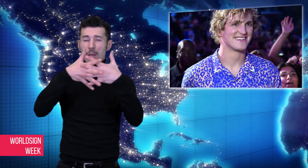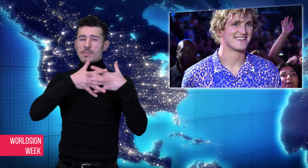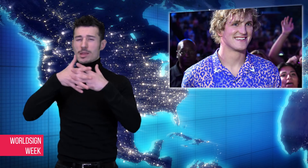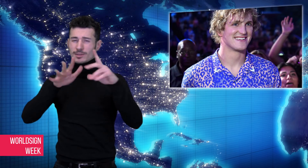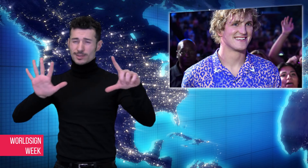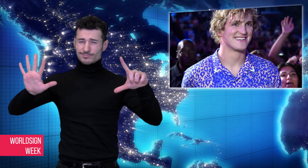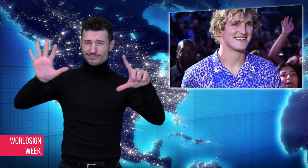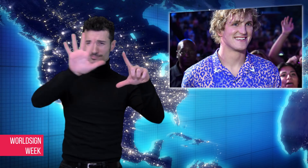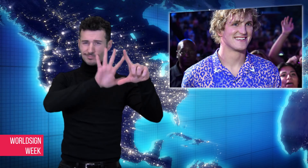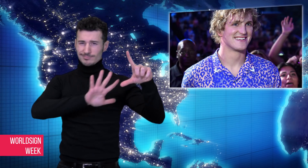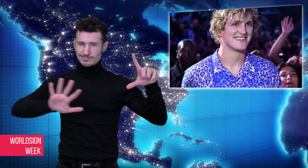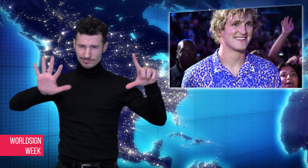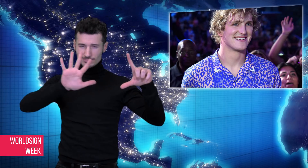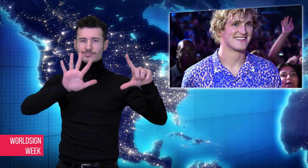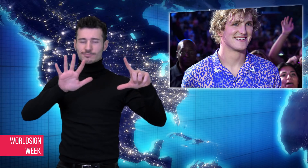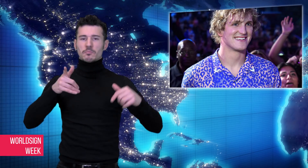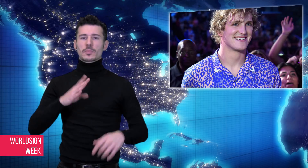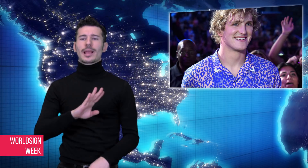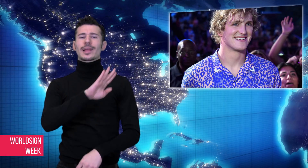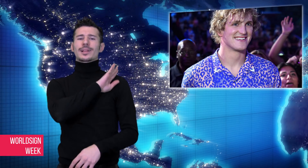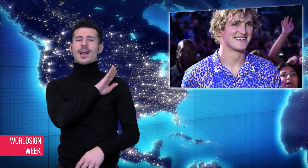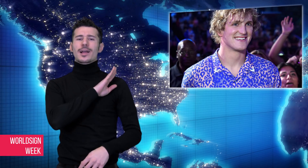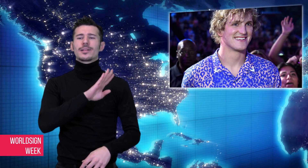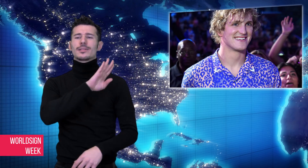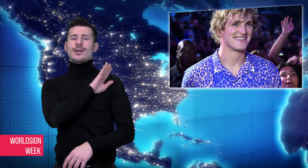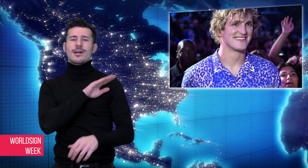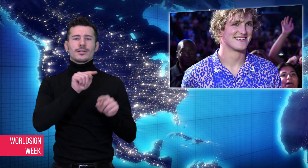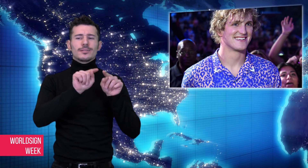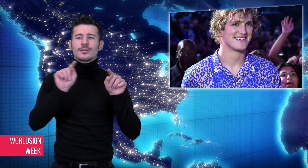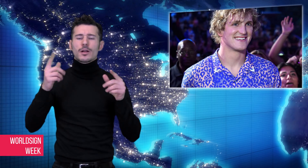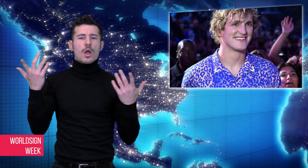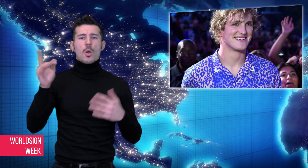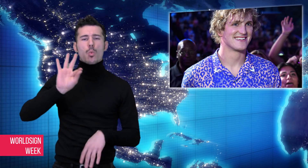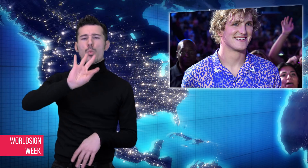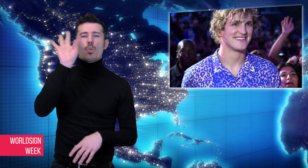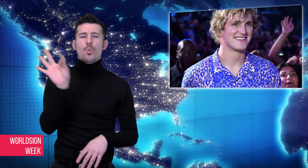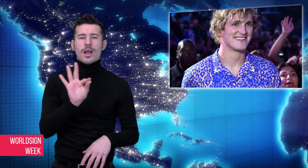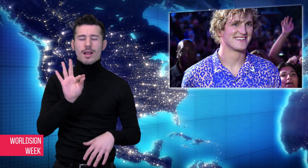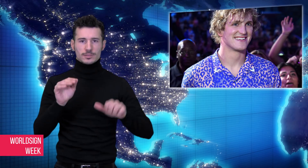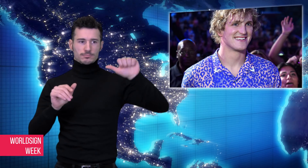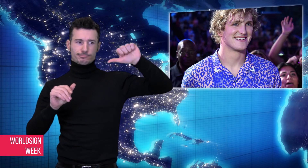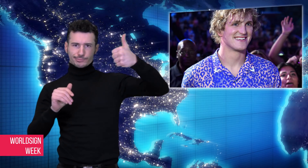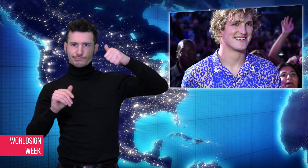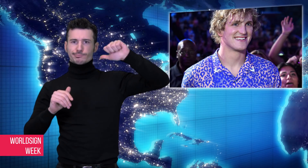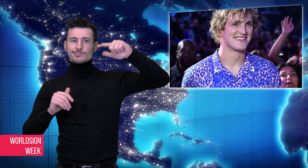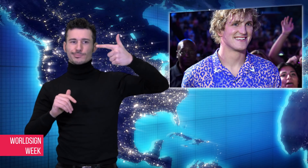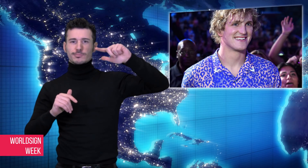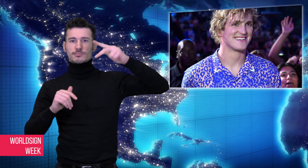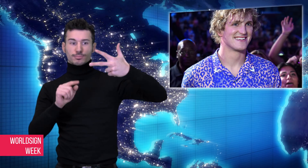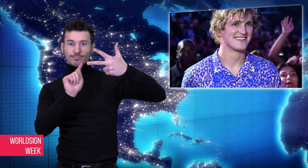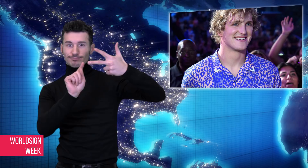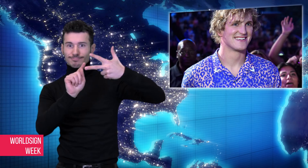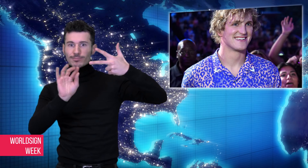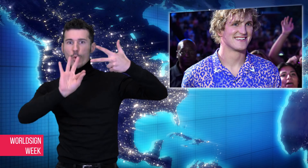With suicide the third leading cause of death amongst young Americans aged